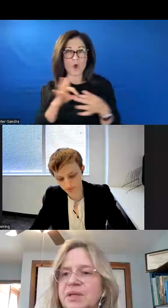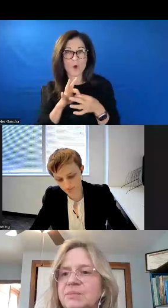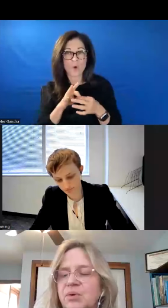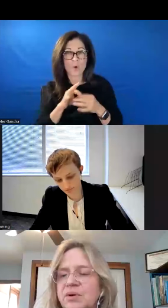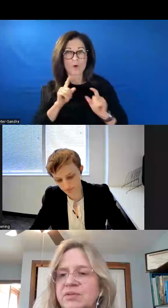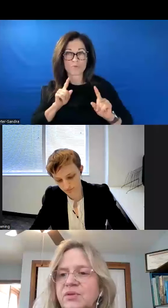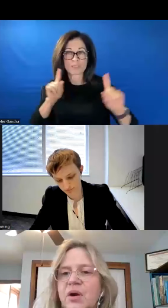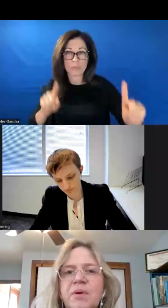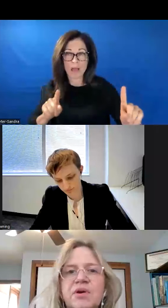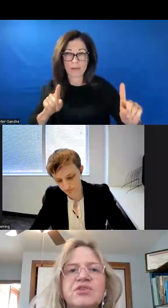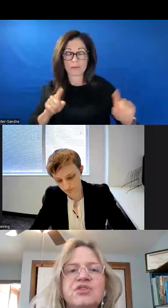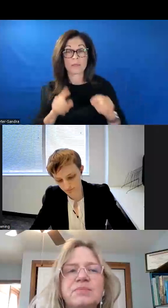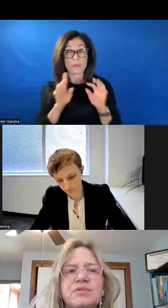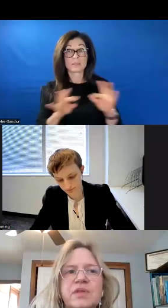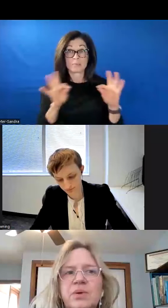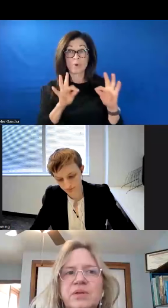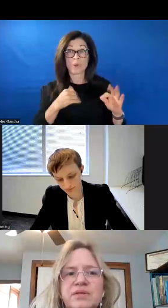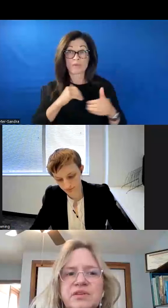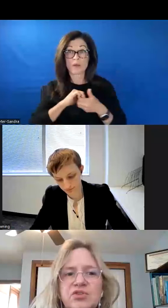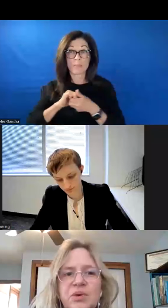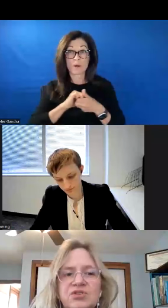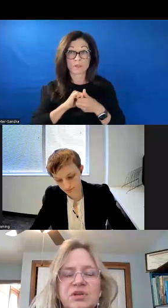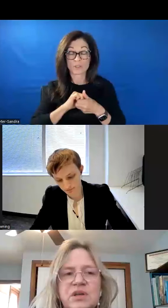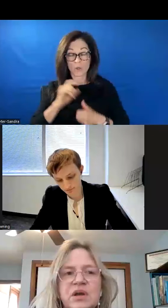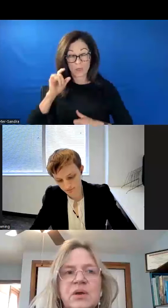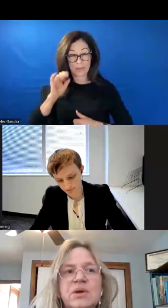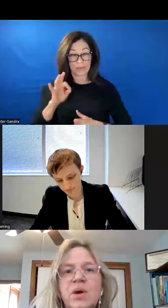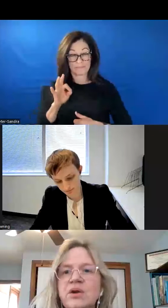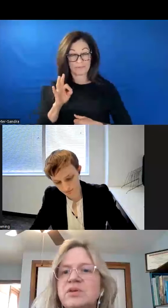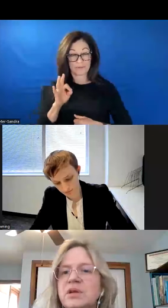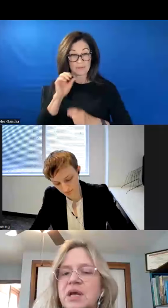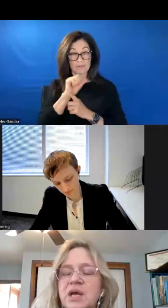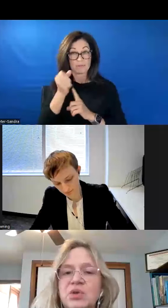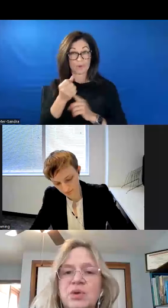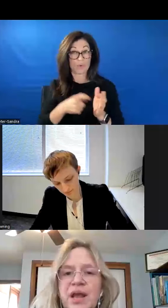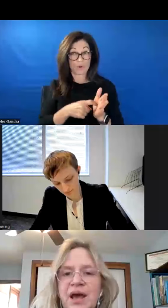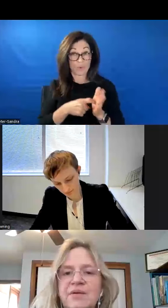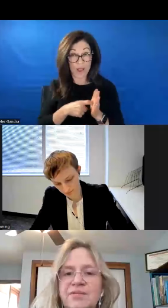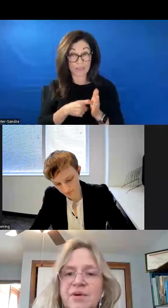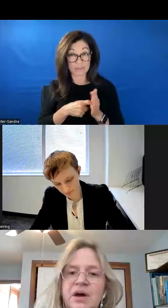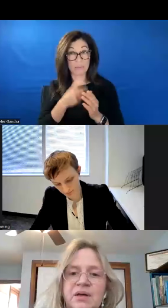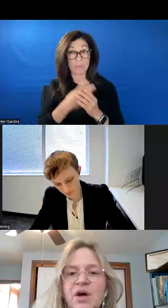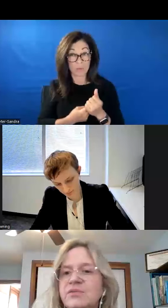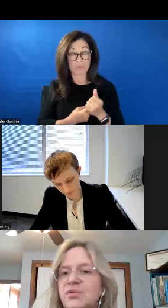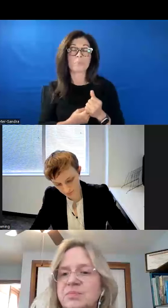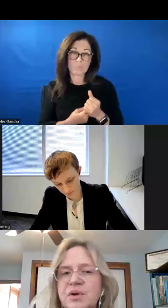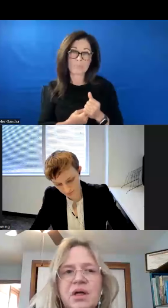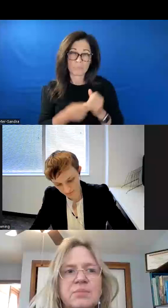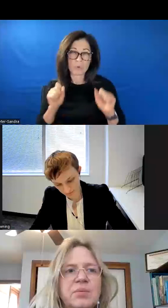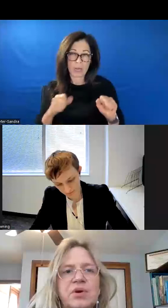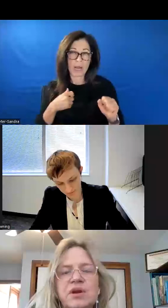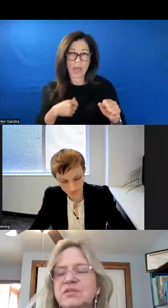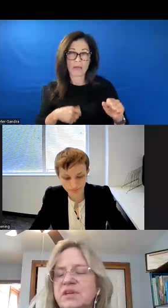IT IS IMPORTANT THAT THERE ARE PARTNERSHIPS SO WHEN A SITUATION REQUIRES IT, YOU CAN HAVE LAW ENFORCEMENT CALL MOBILE CRISIS